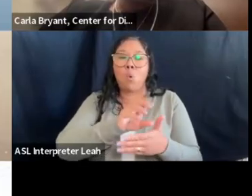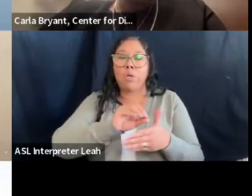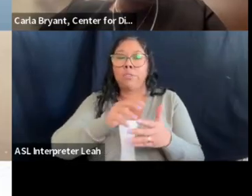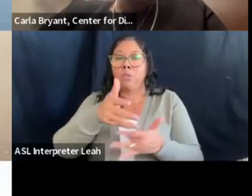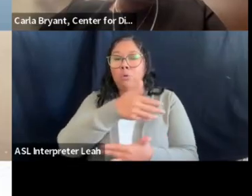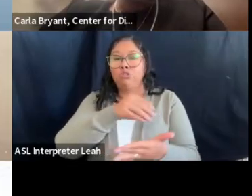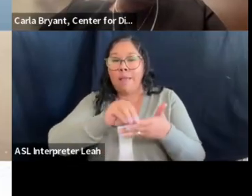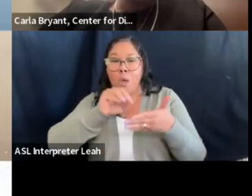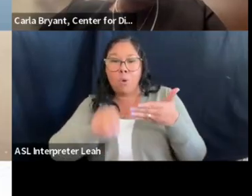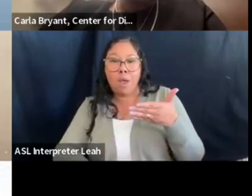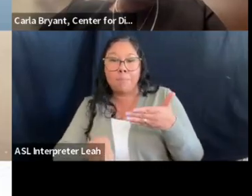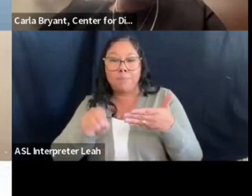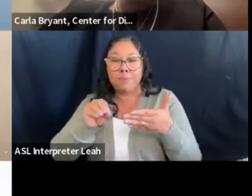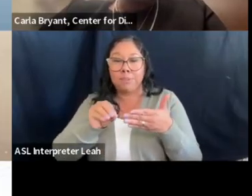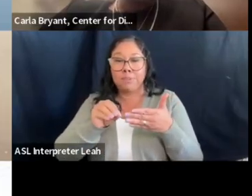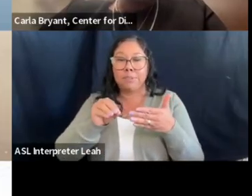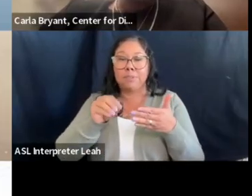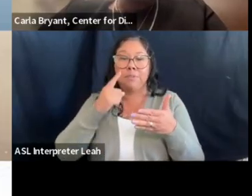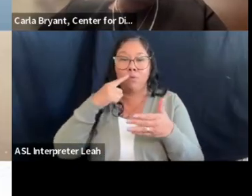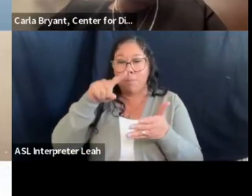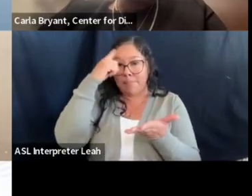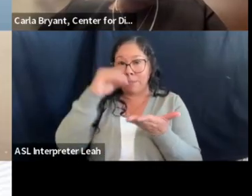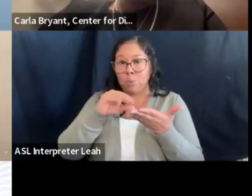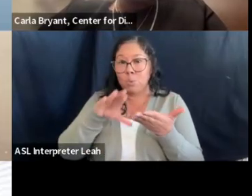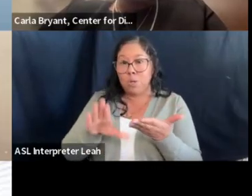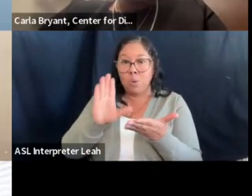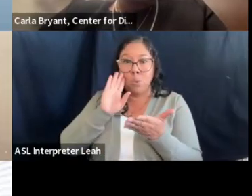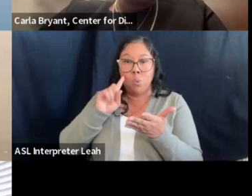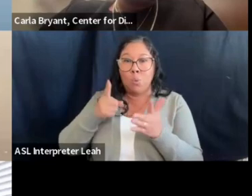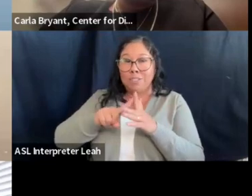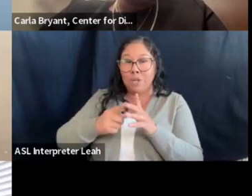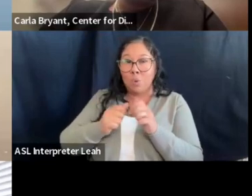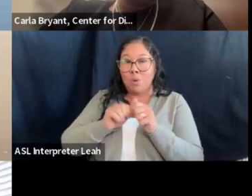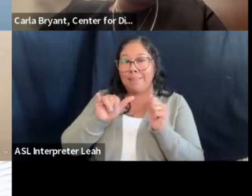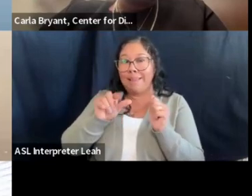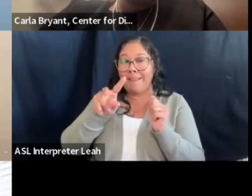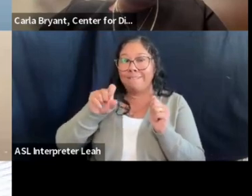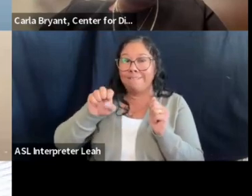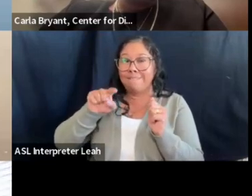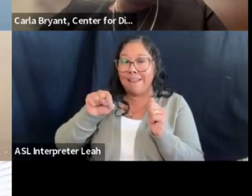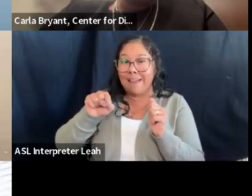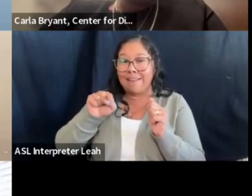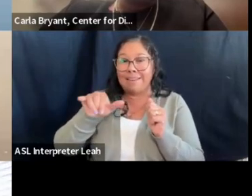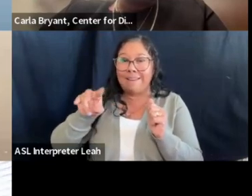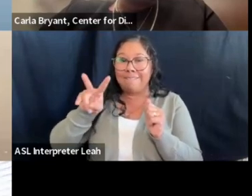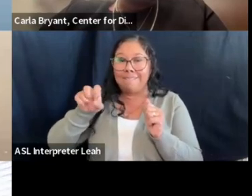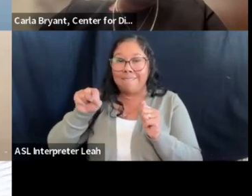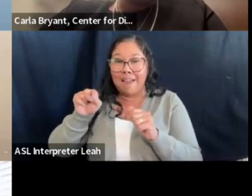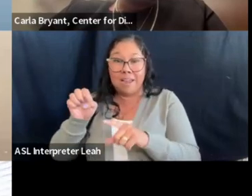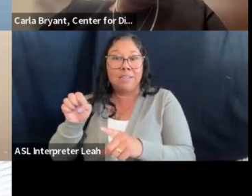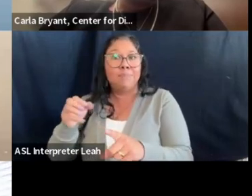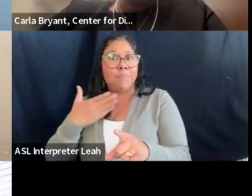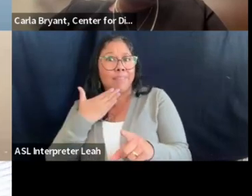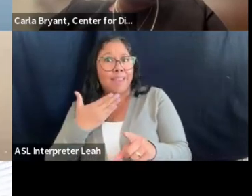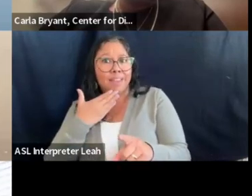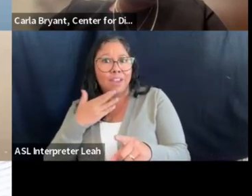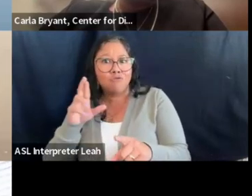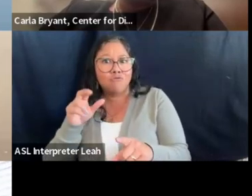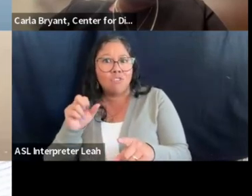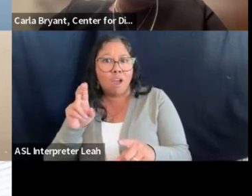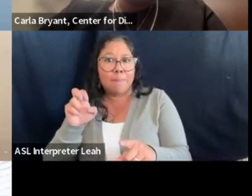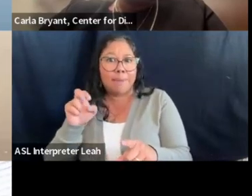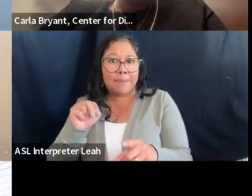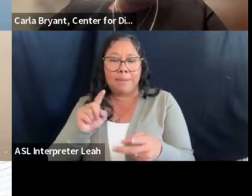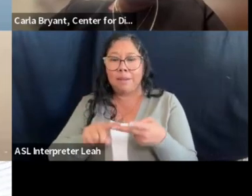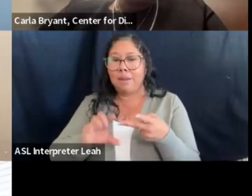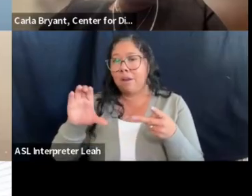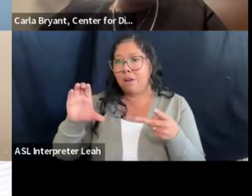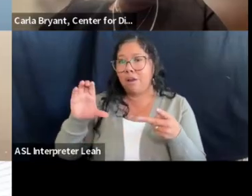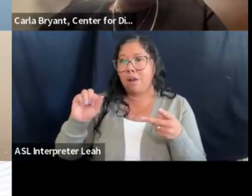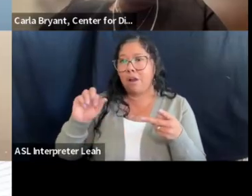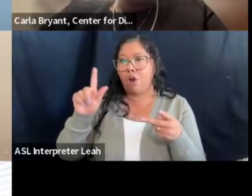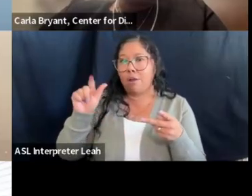Yvette for this one. Yeah. Thanks. Thanks, Robin. And and thanks Carla because I think you are um